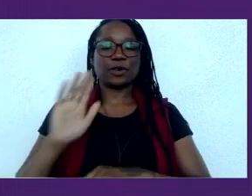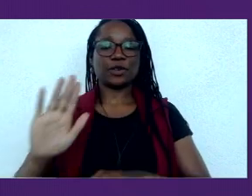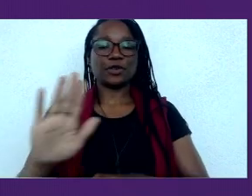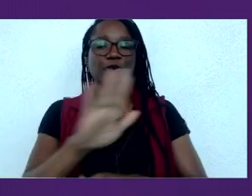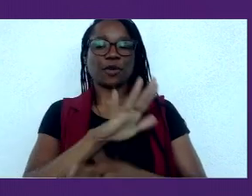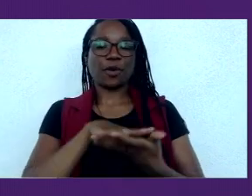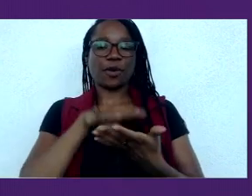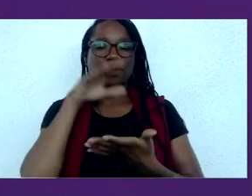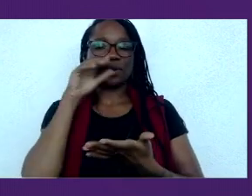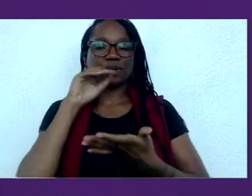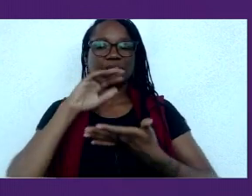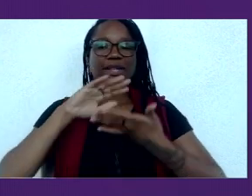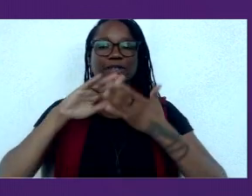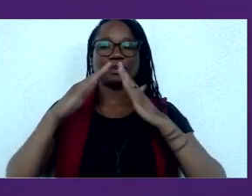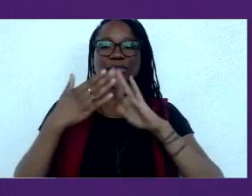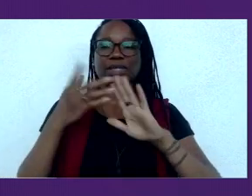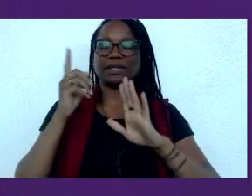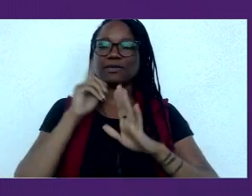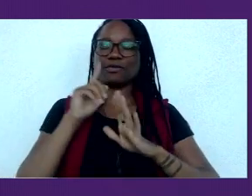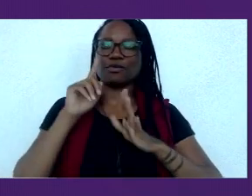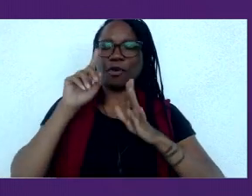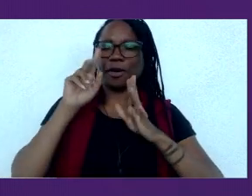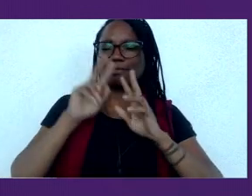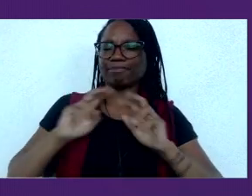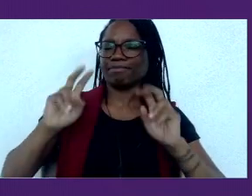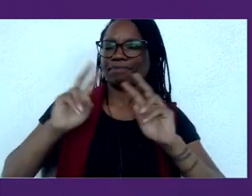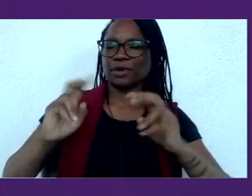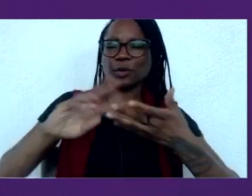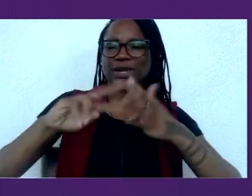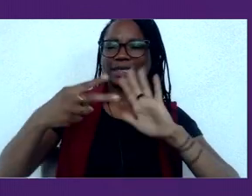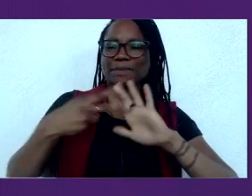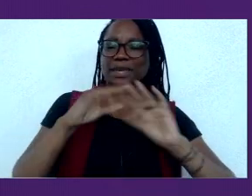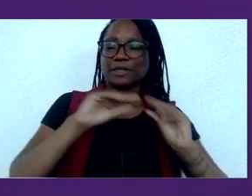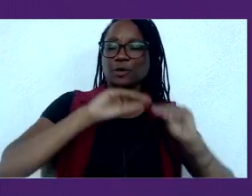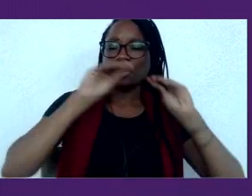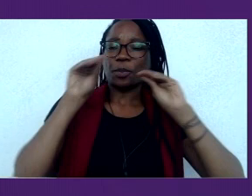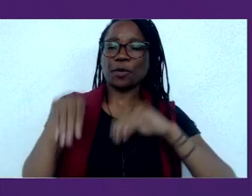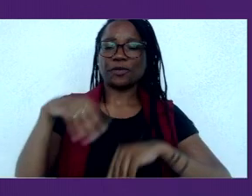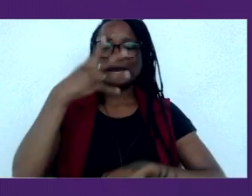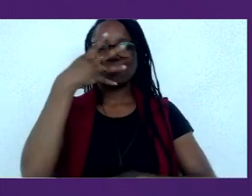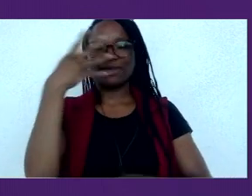explorations into moving and migrating. Thanks so much, everyone. Thanks for joining us.